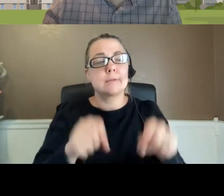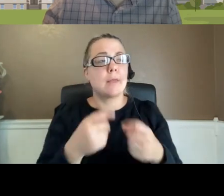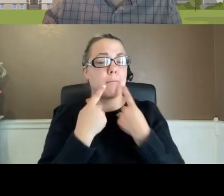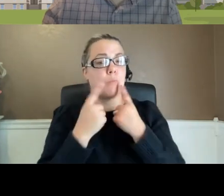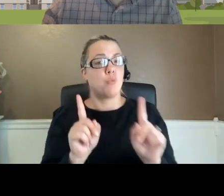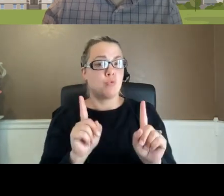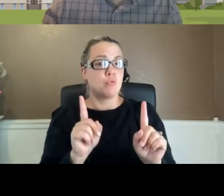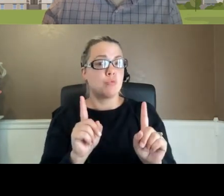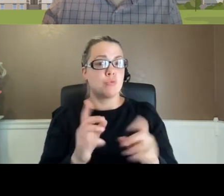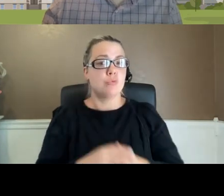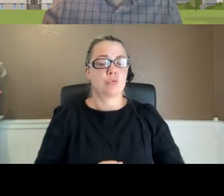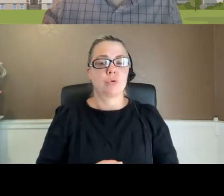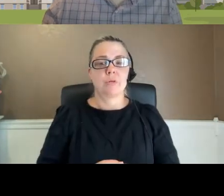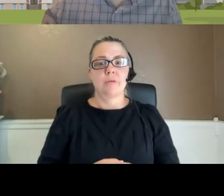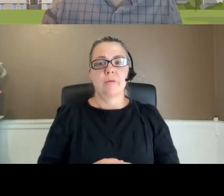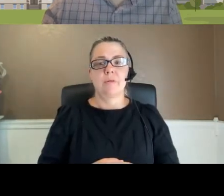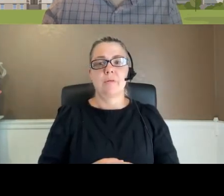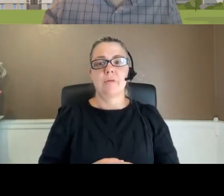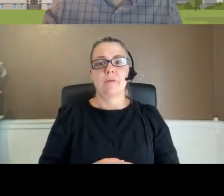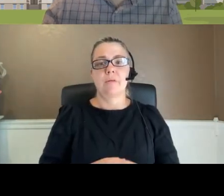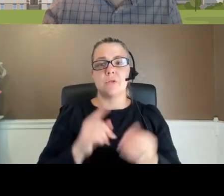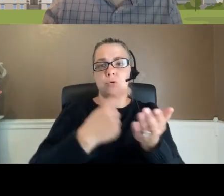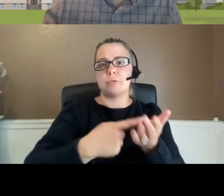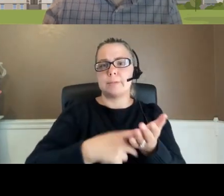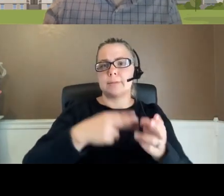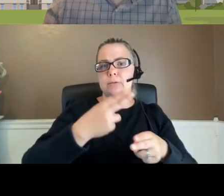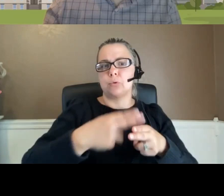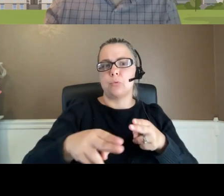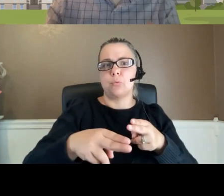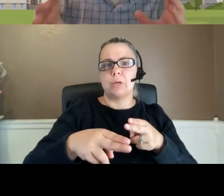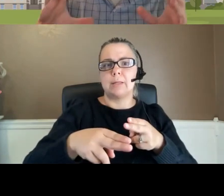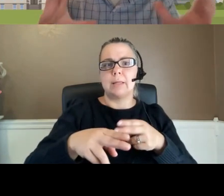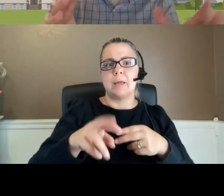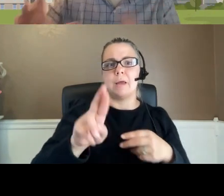[Jared]: So we want to talk quickly about regions and headings. So regions being a